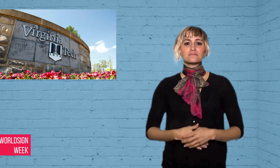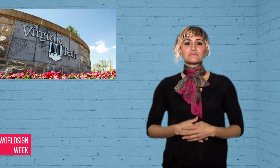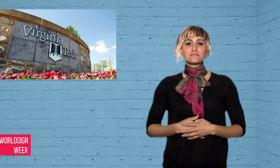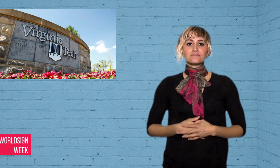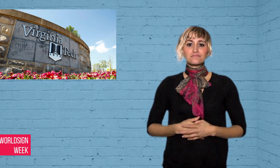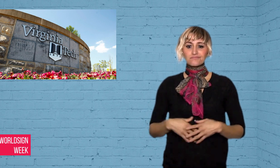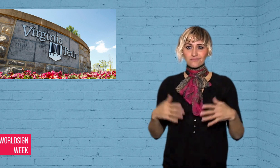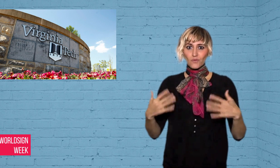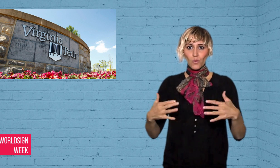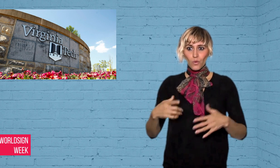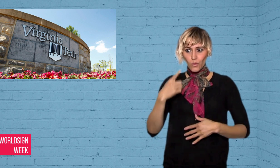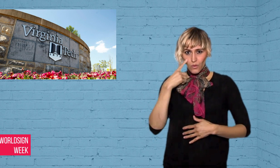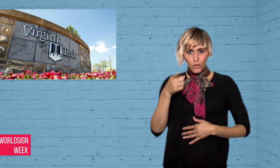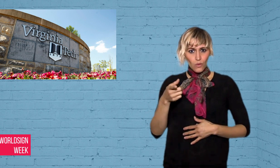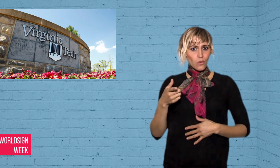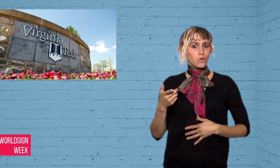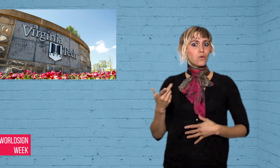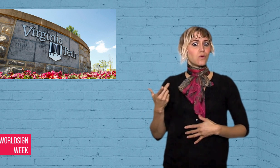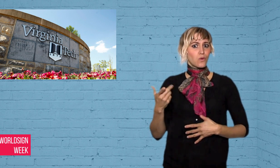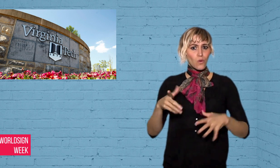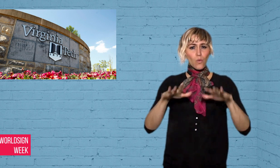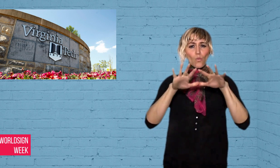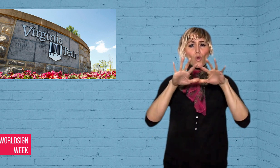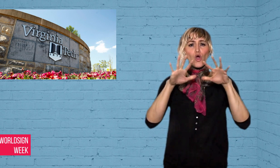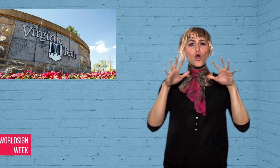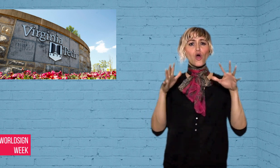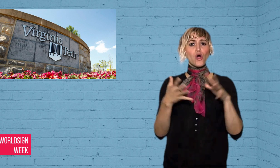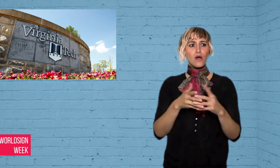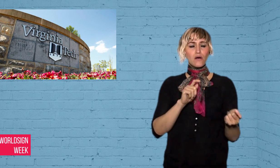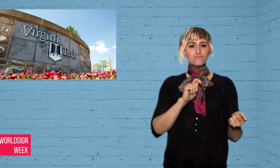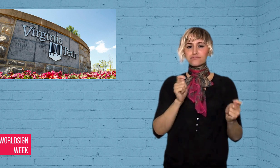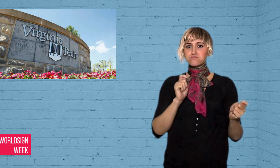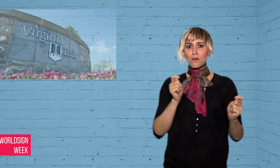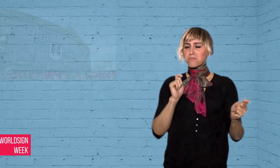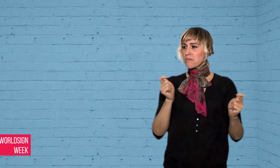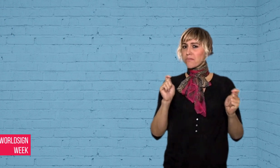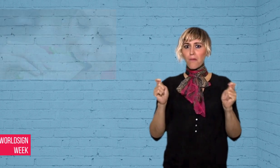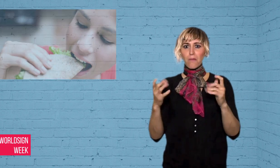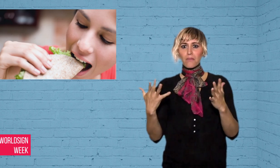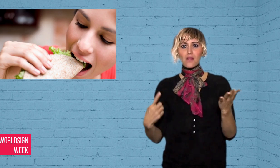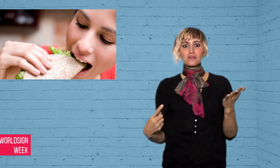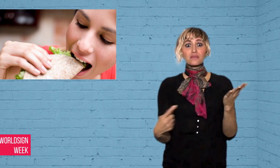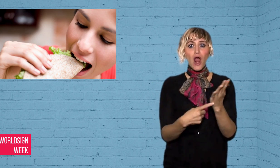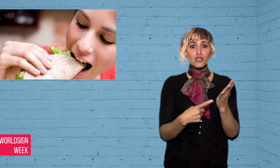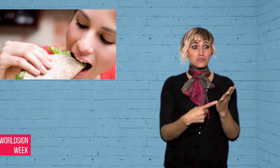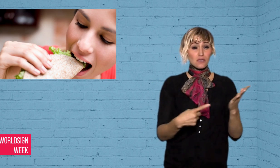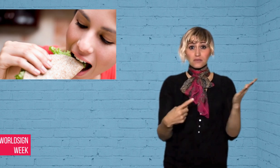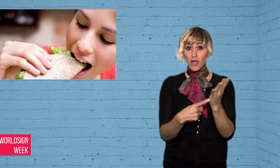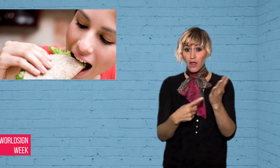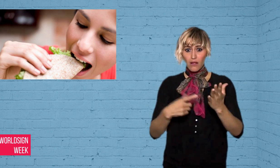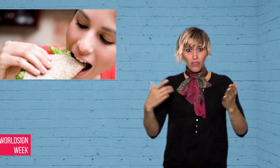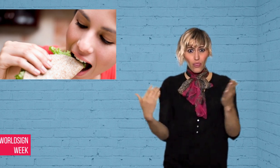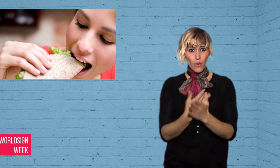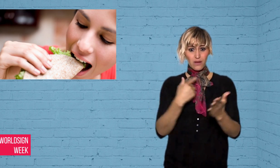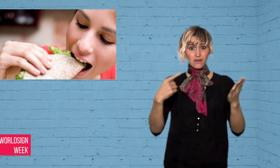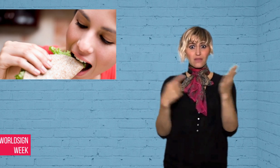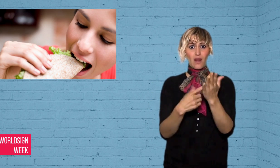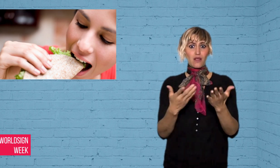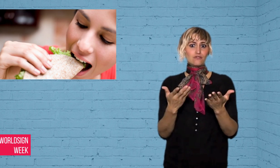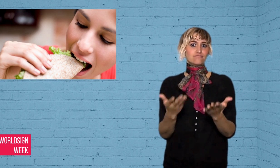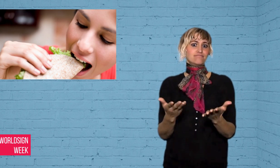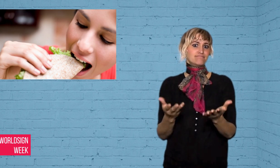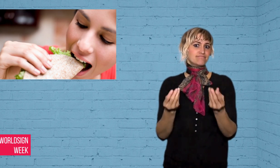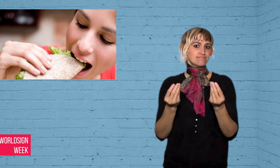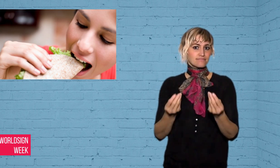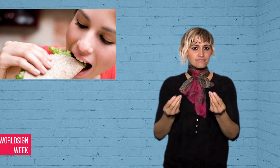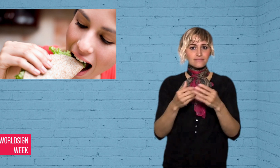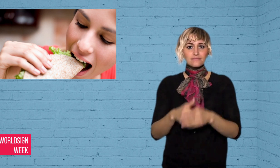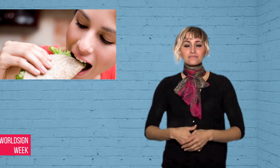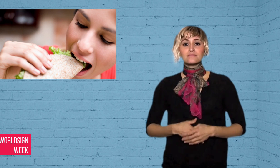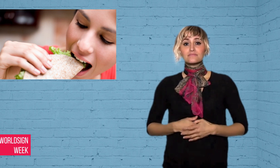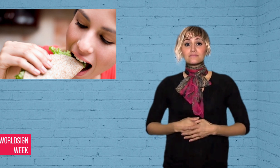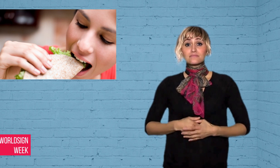The world is changing so much with this